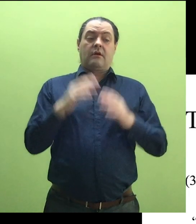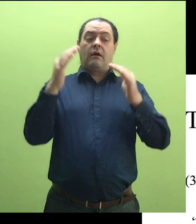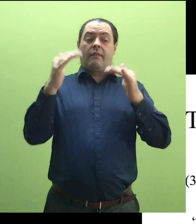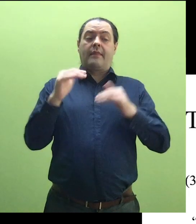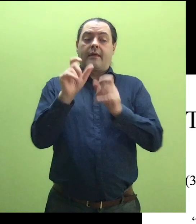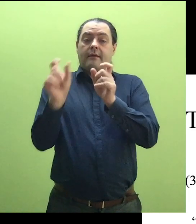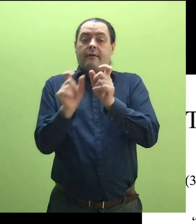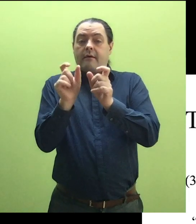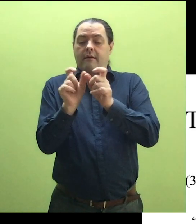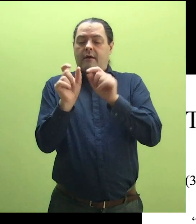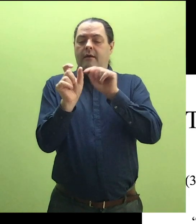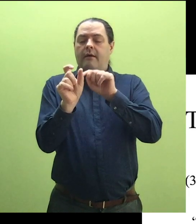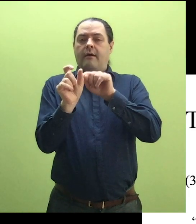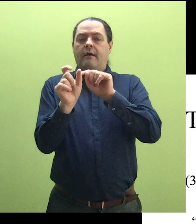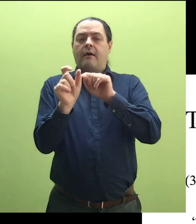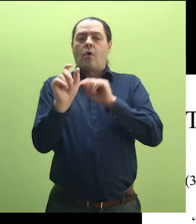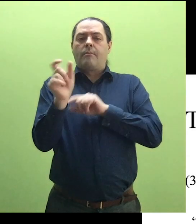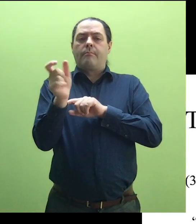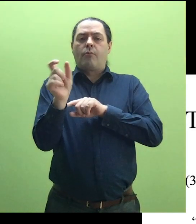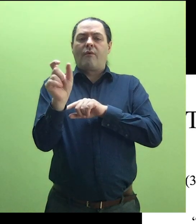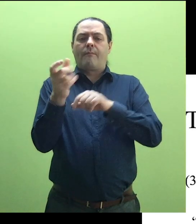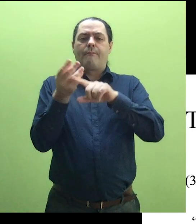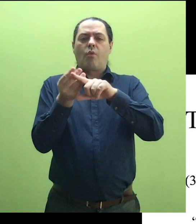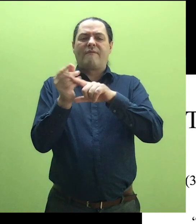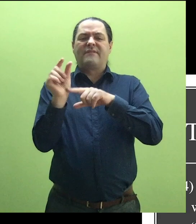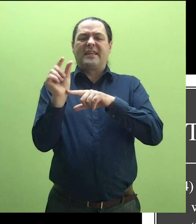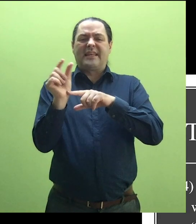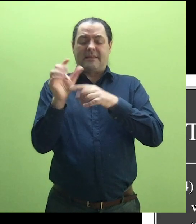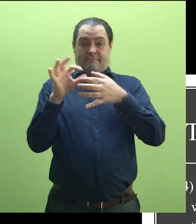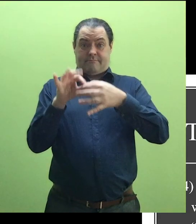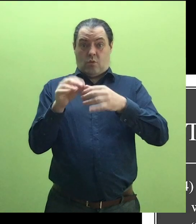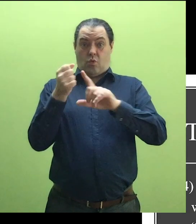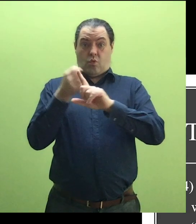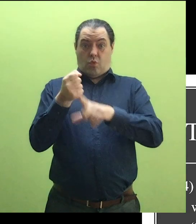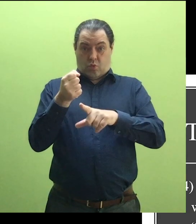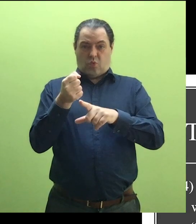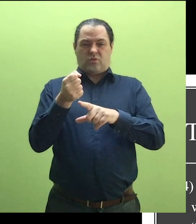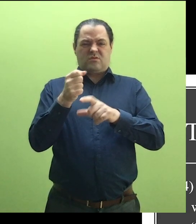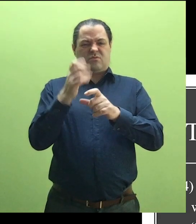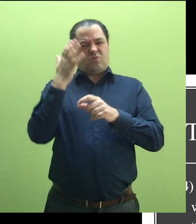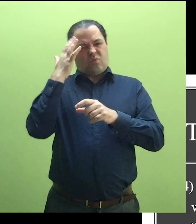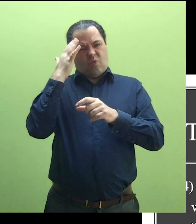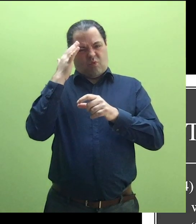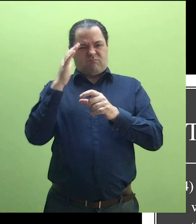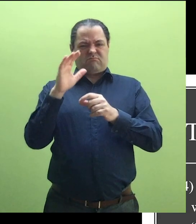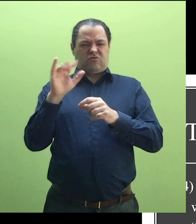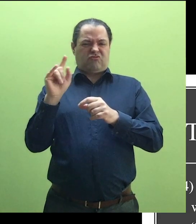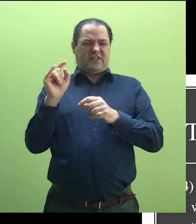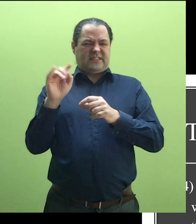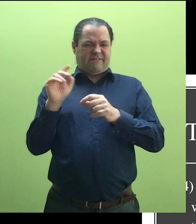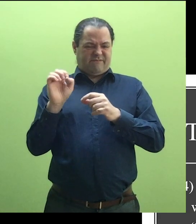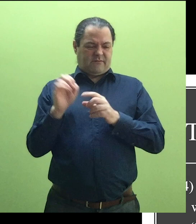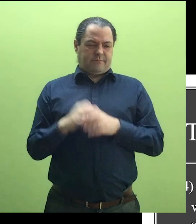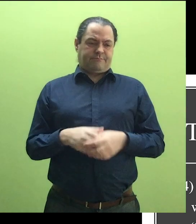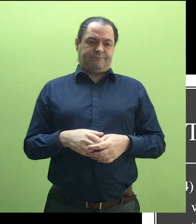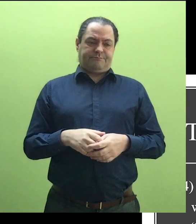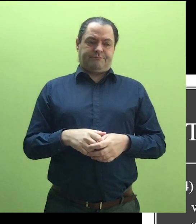this verb to mark the valency increasing operation. It is also